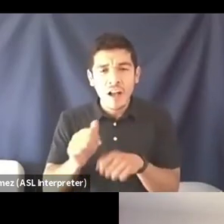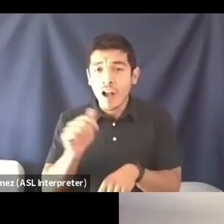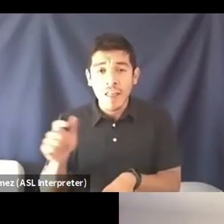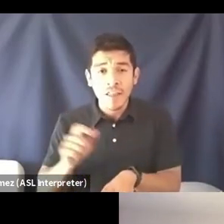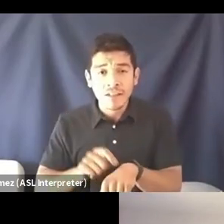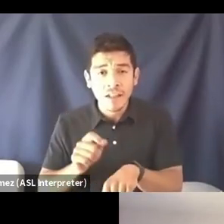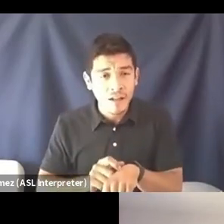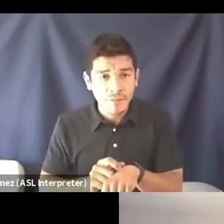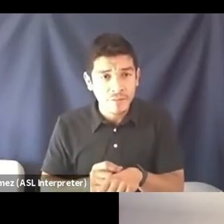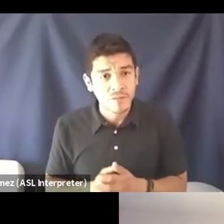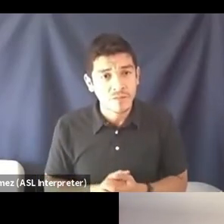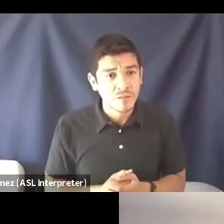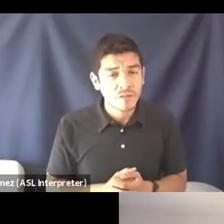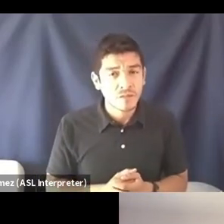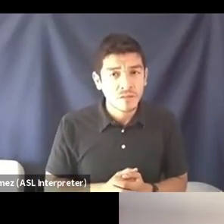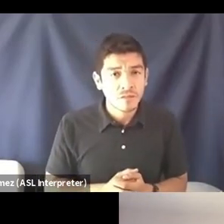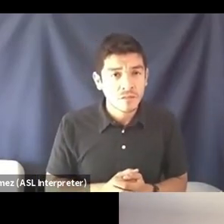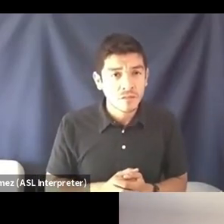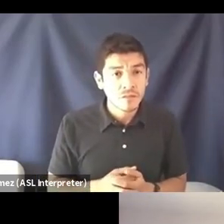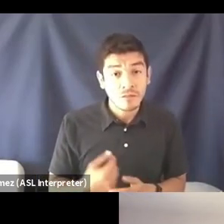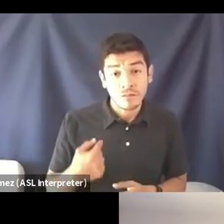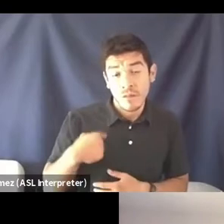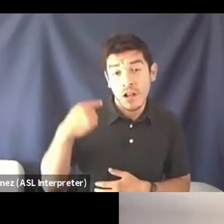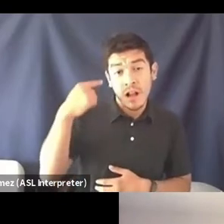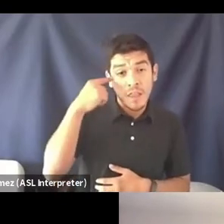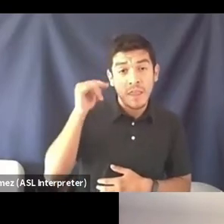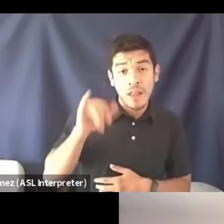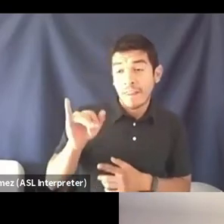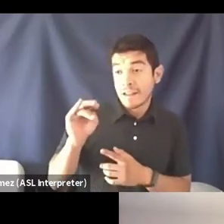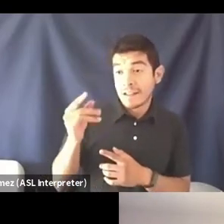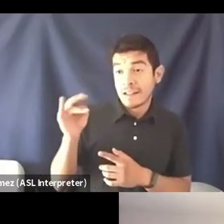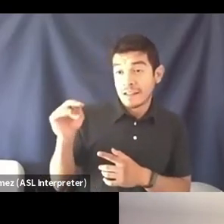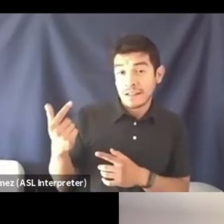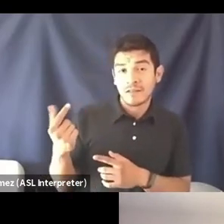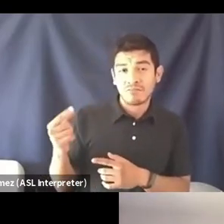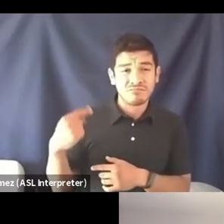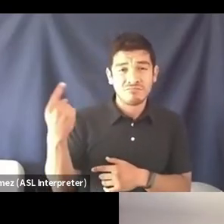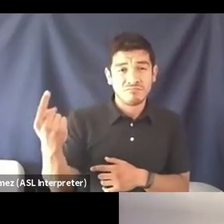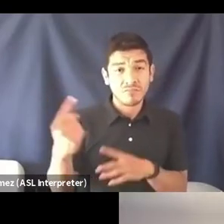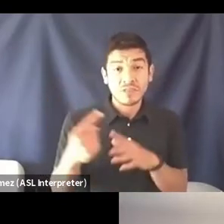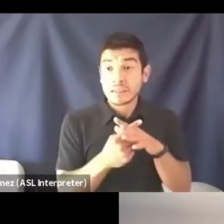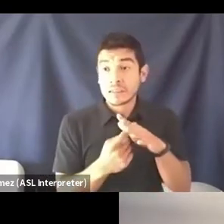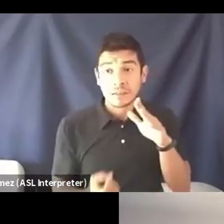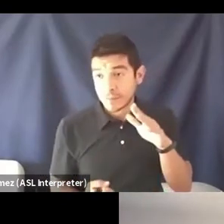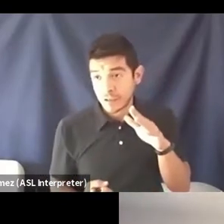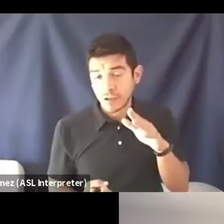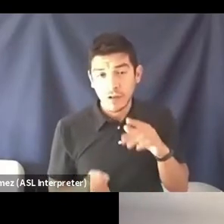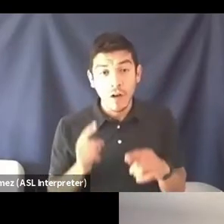we thought that Yingying that just disappeared. For a while maybe was,